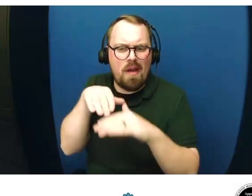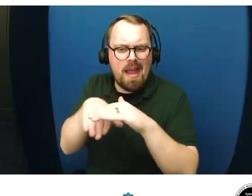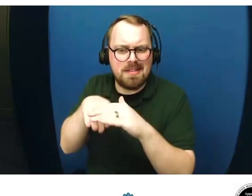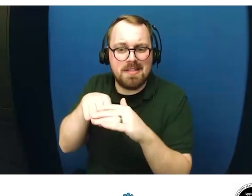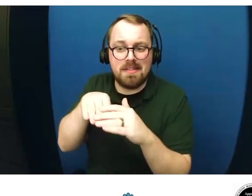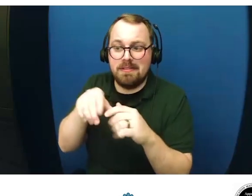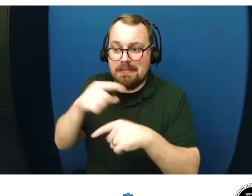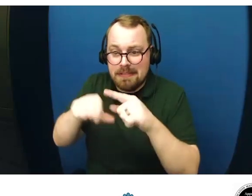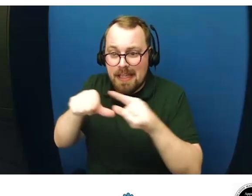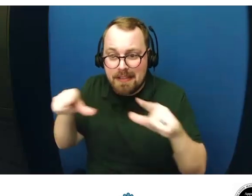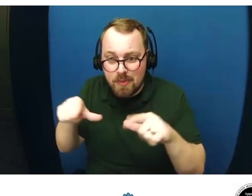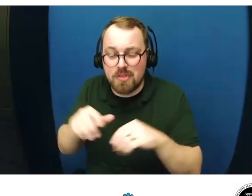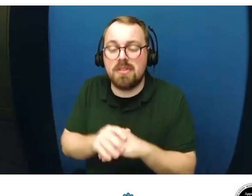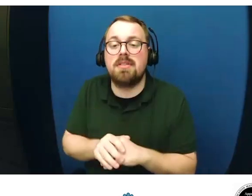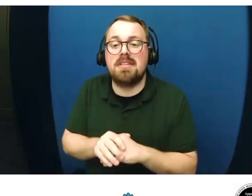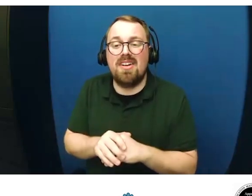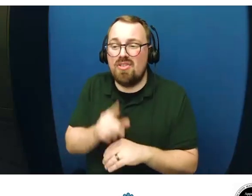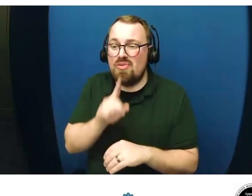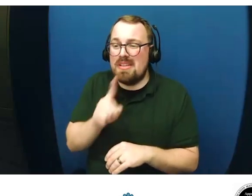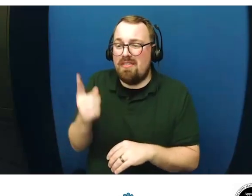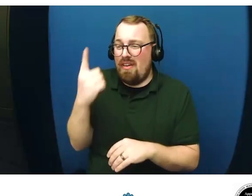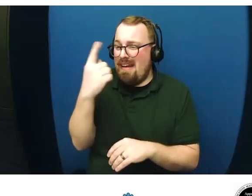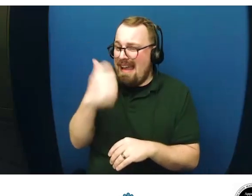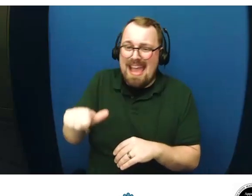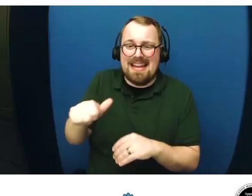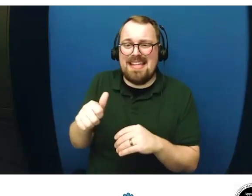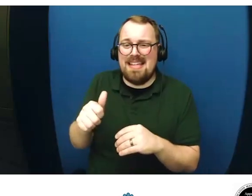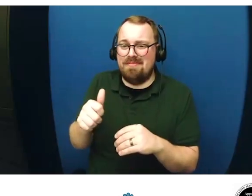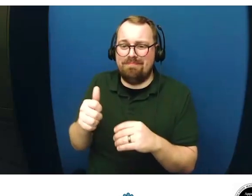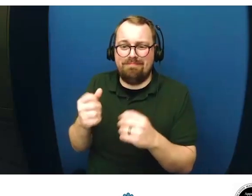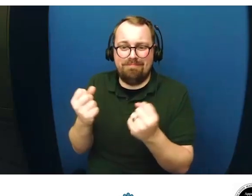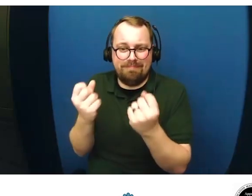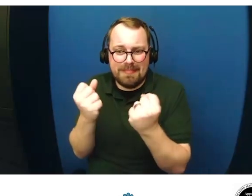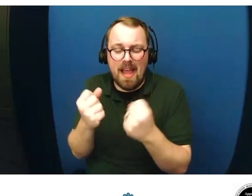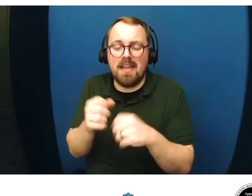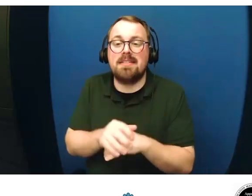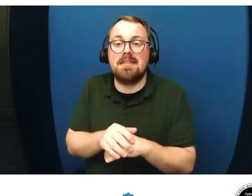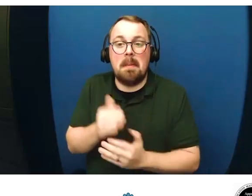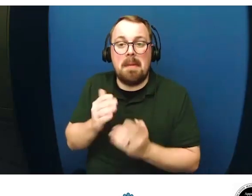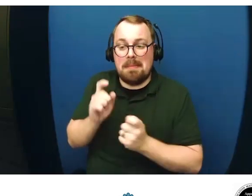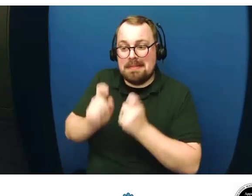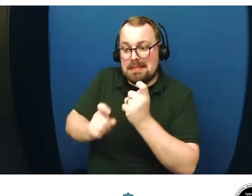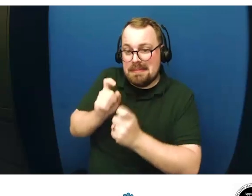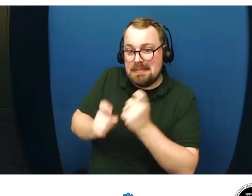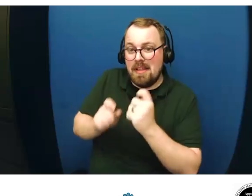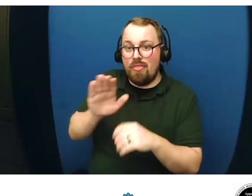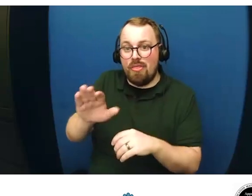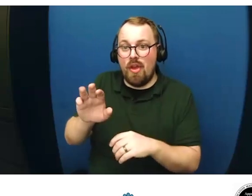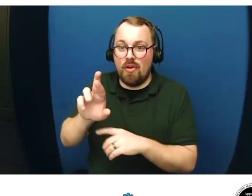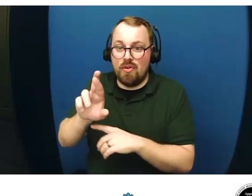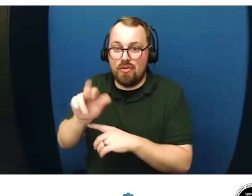student using manual language of any kind. They may need modifications to the rate